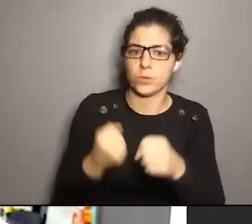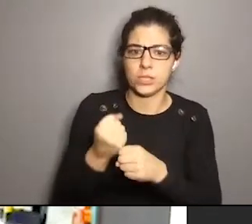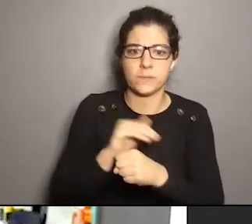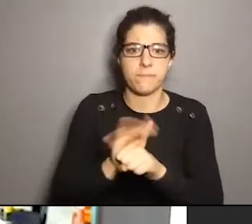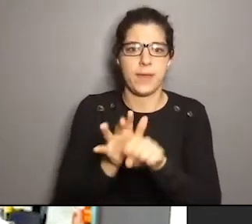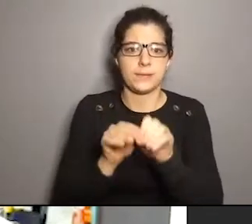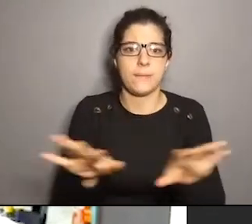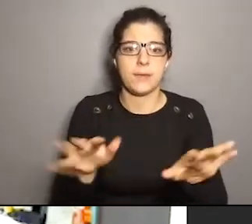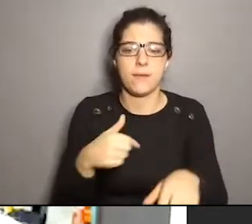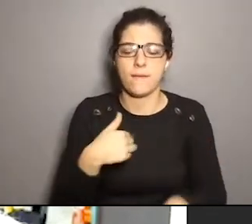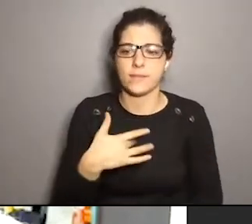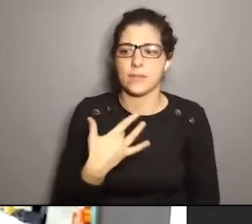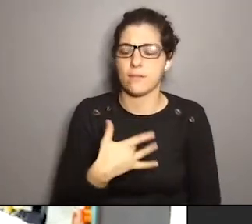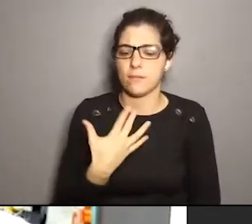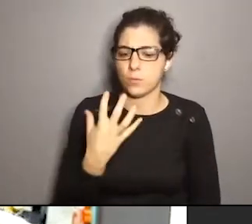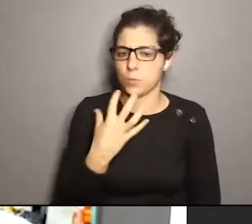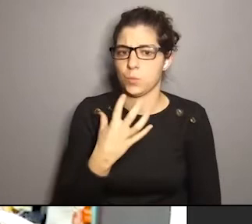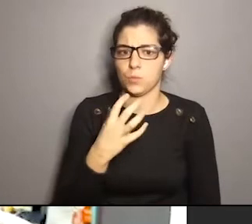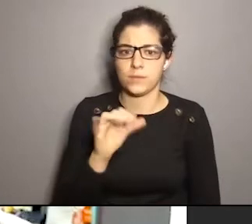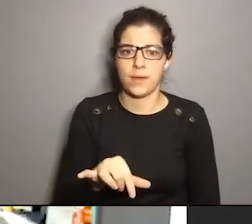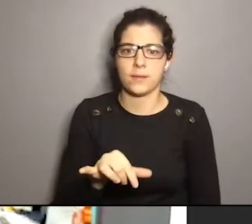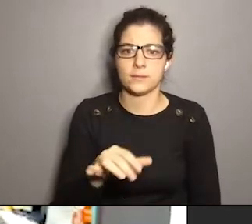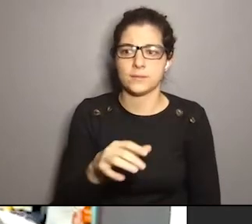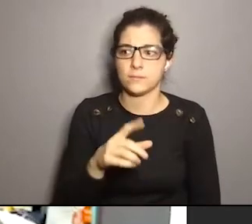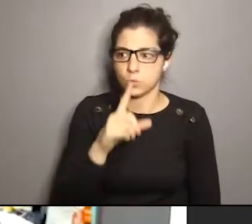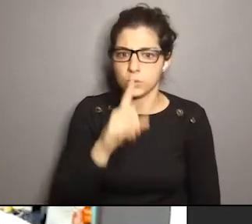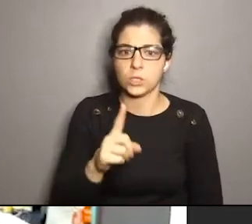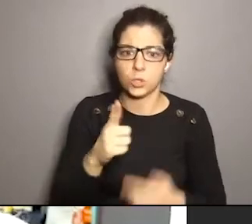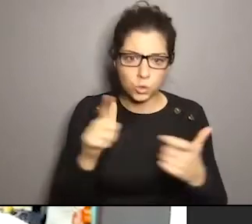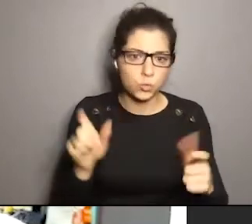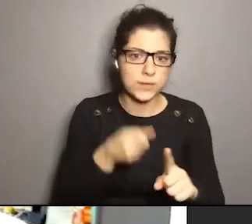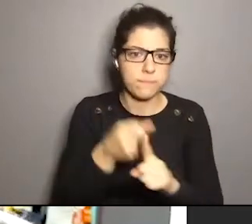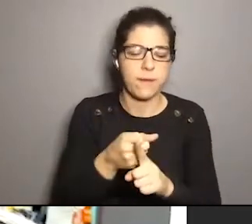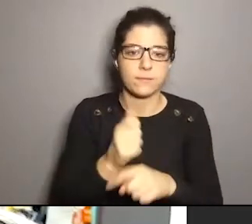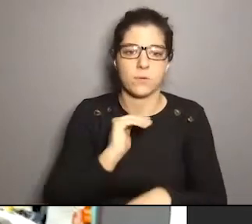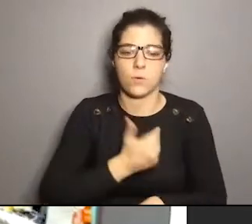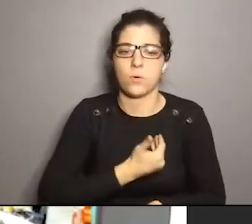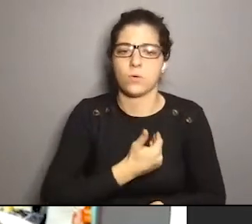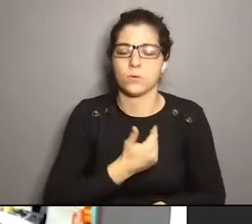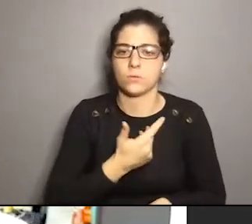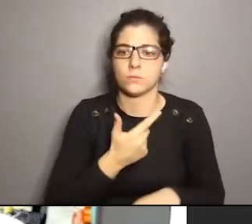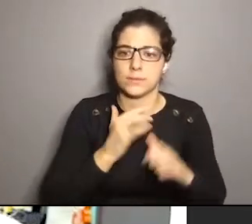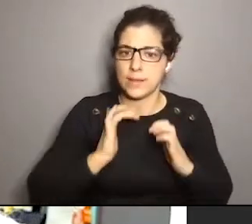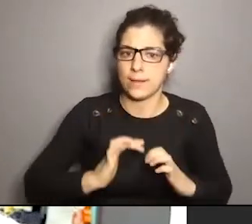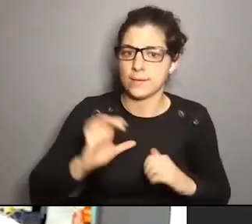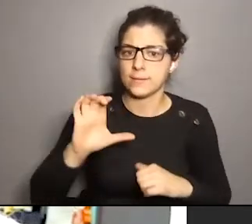I really feel like that's put a real huge impact on our client caseload